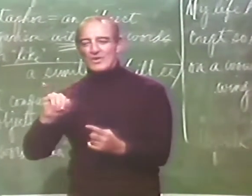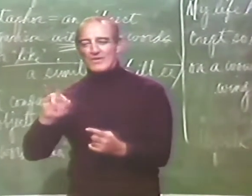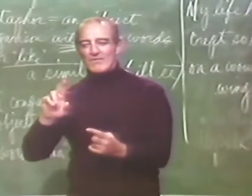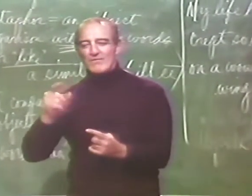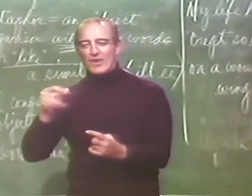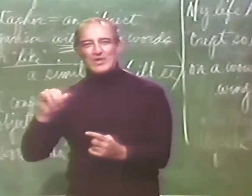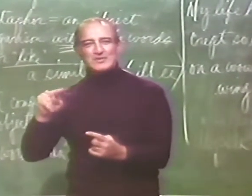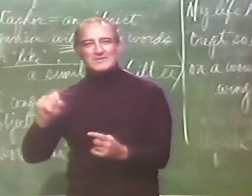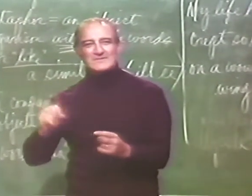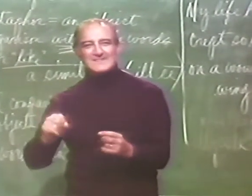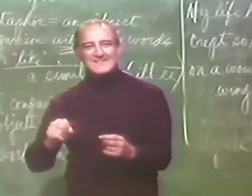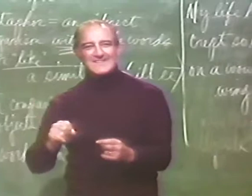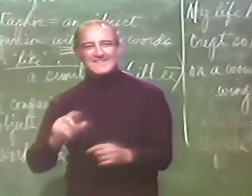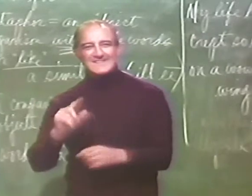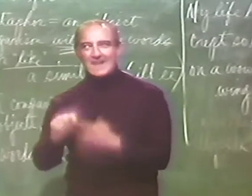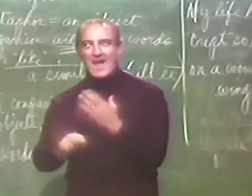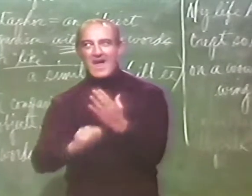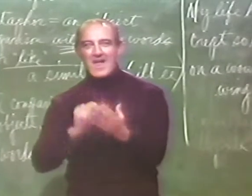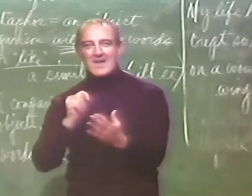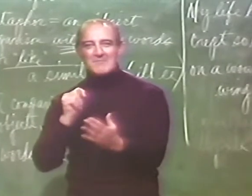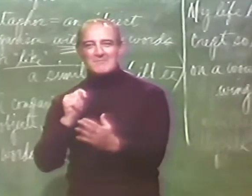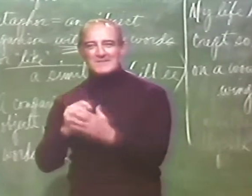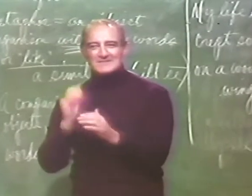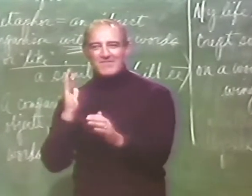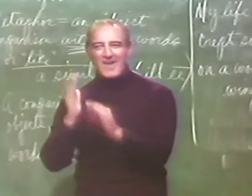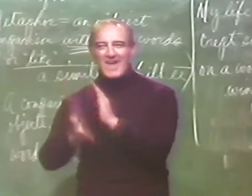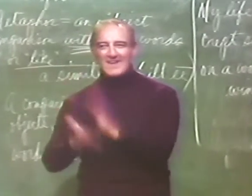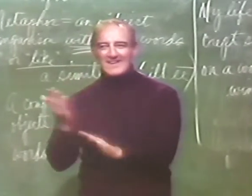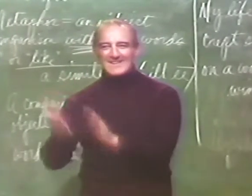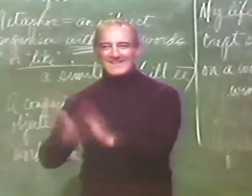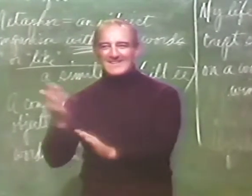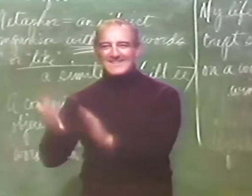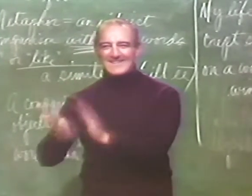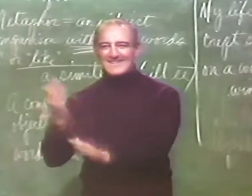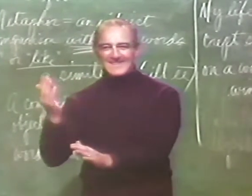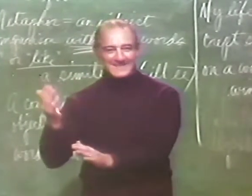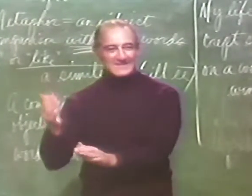LIKE THE POEM "TO THE VIRGIN"...